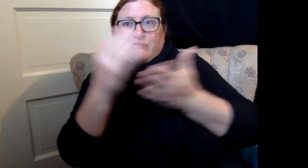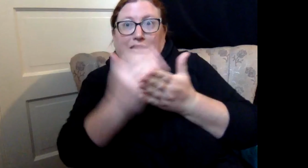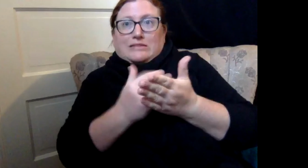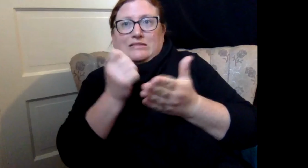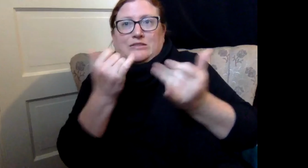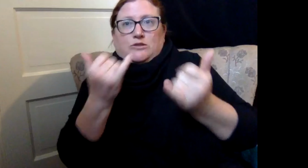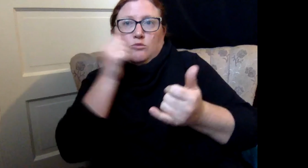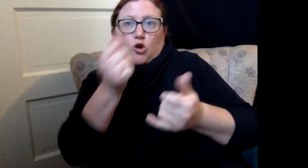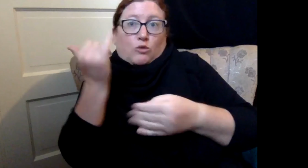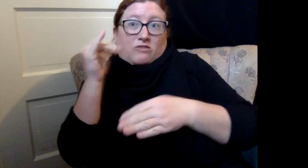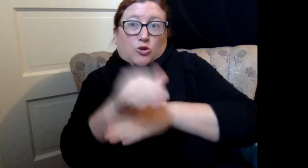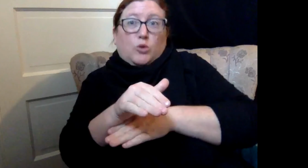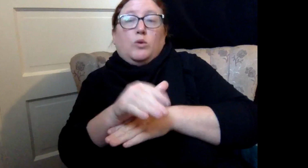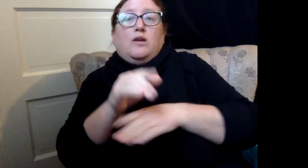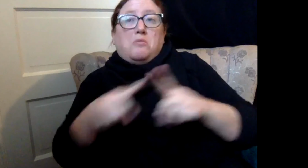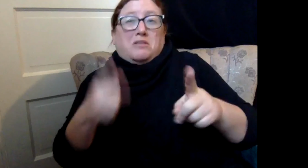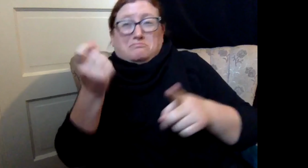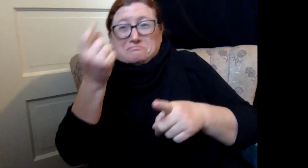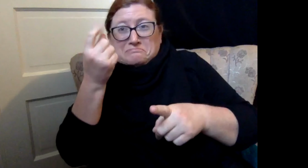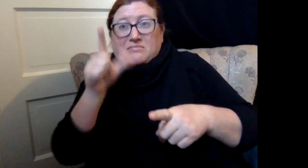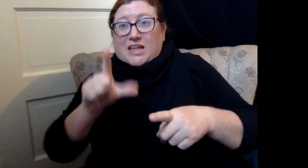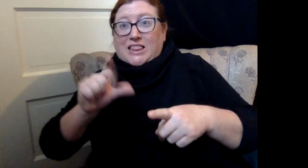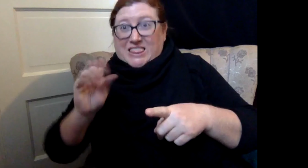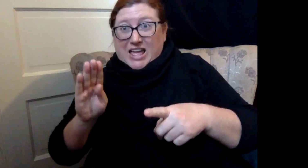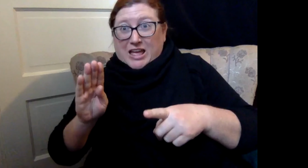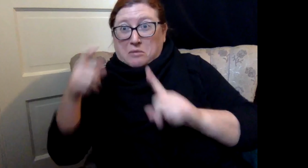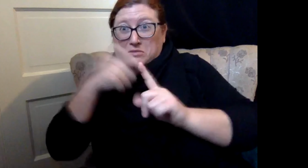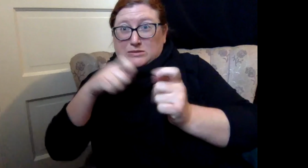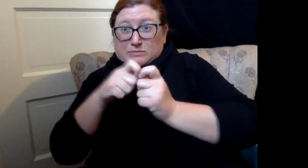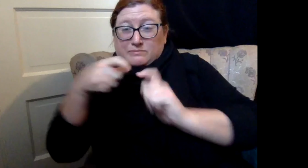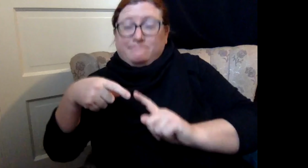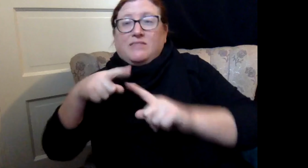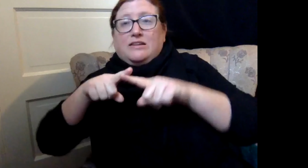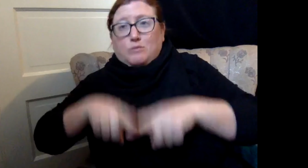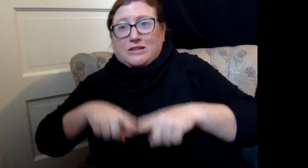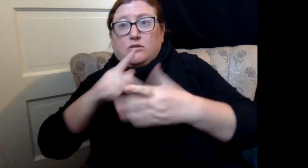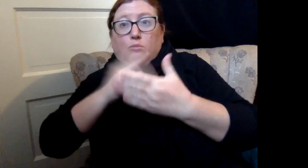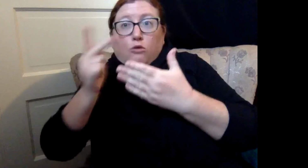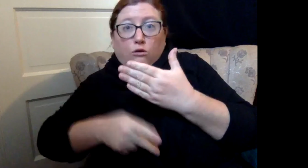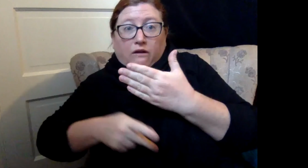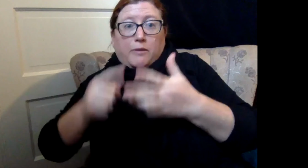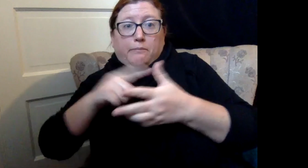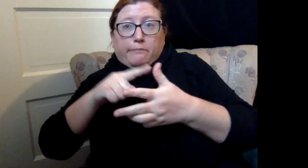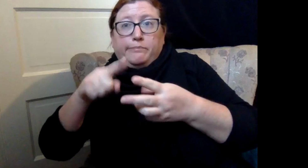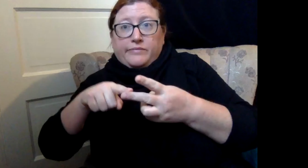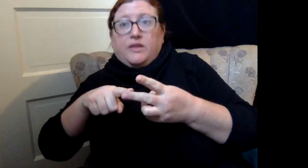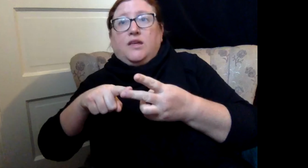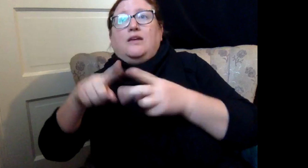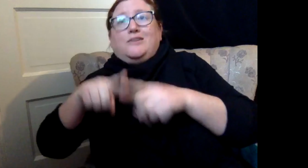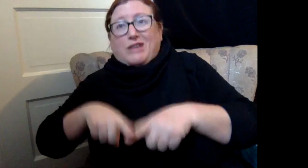is available starting tomorrow afternoon. What I can tell you about labs is it will depend on the